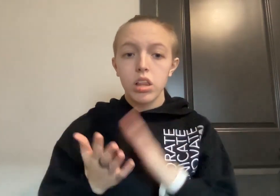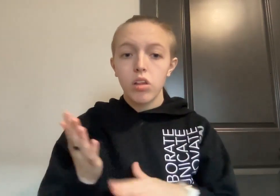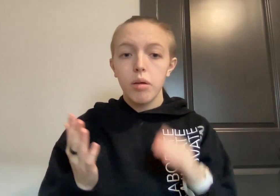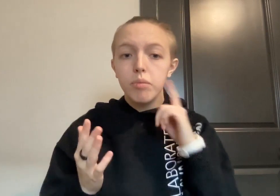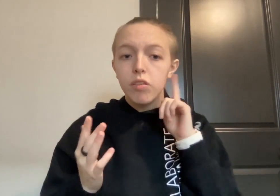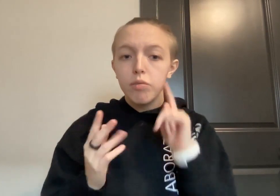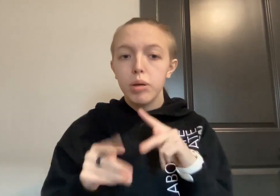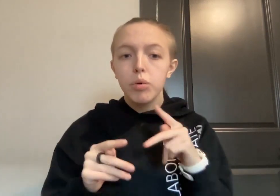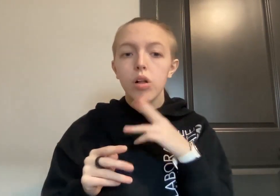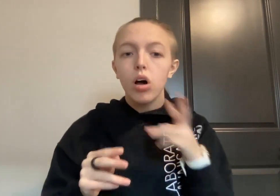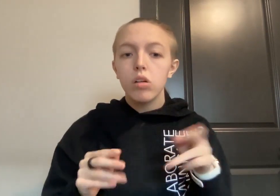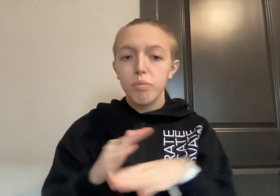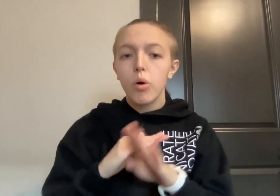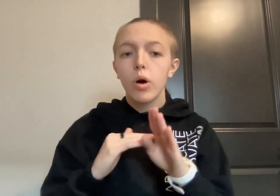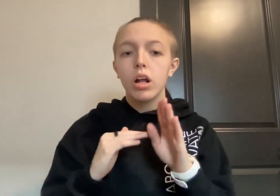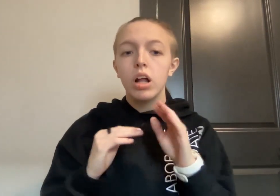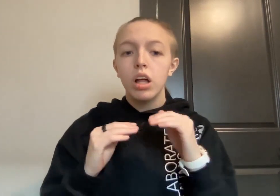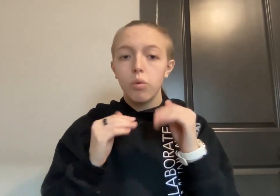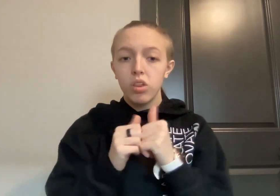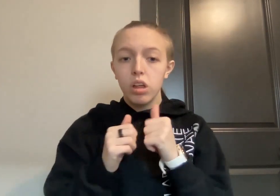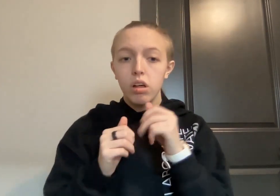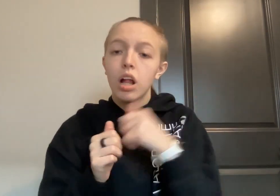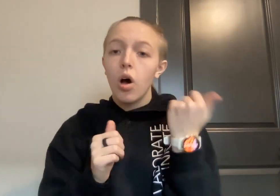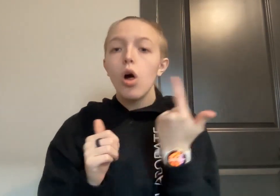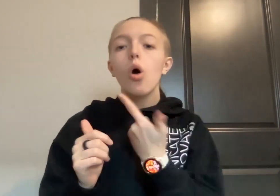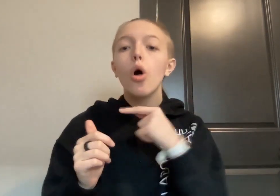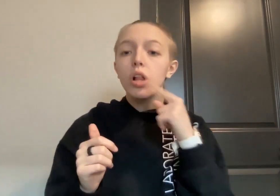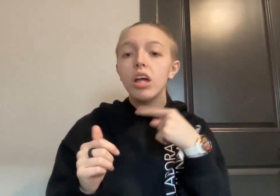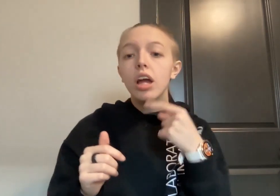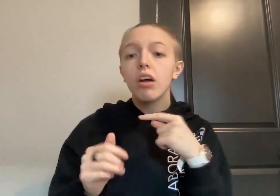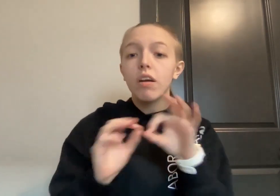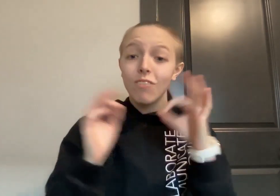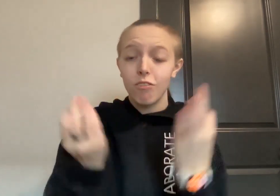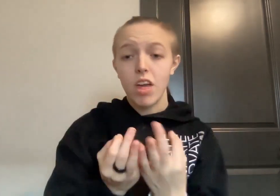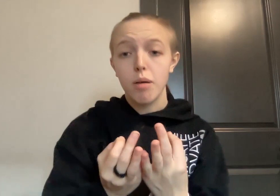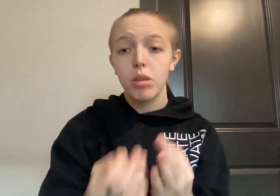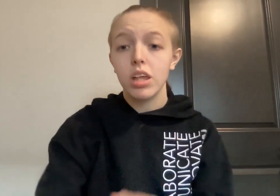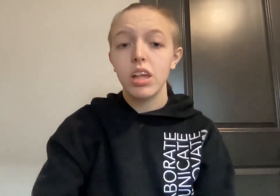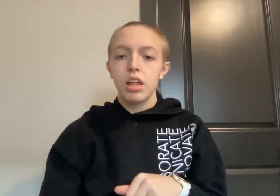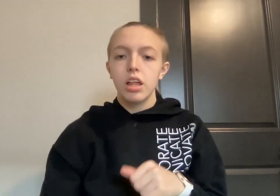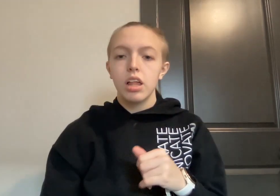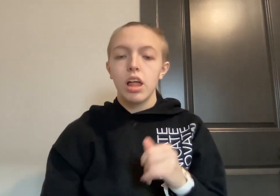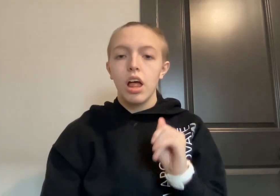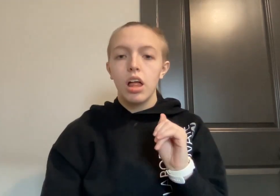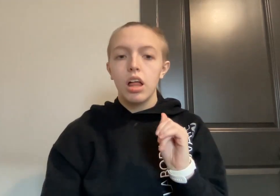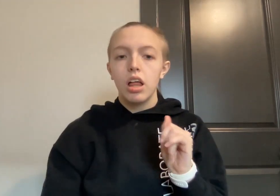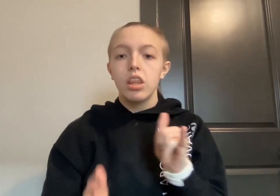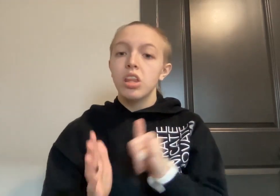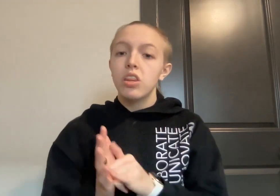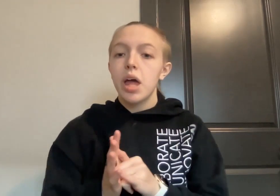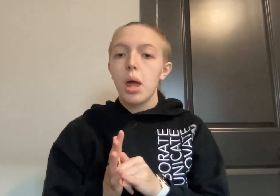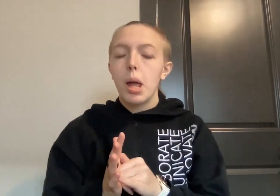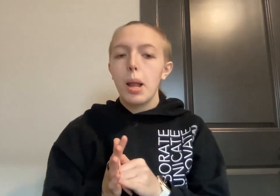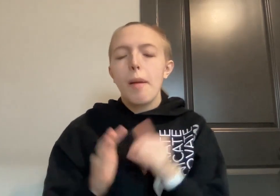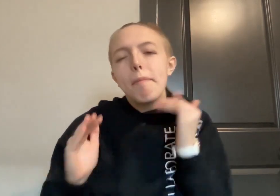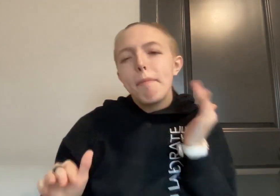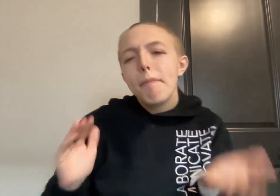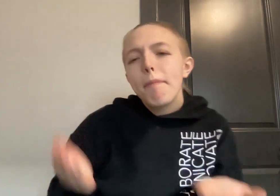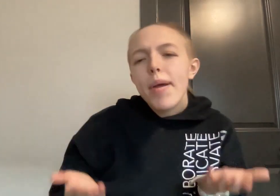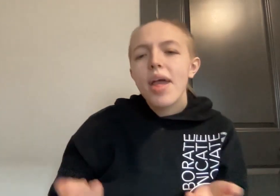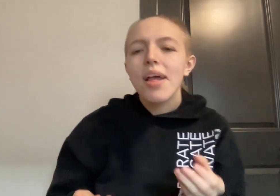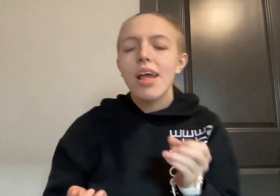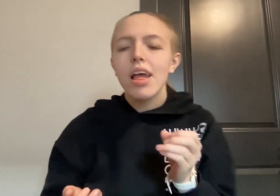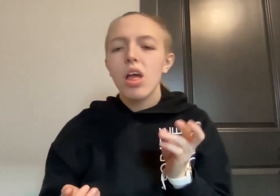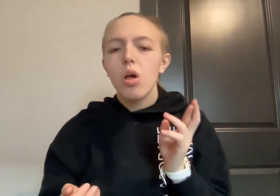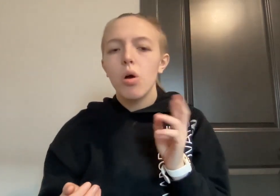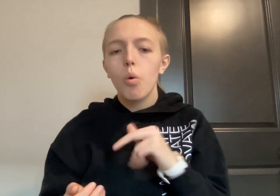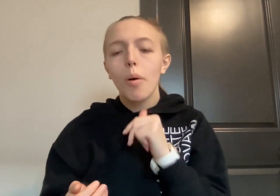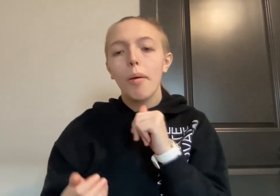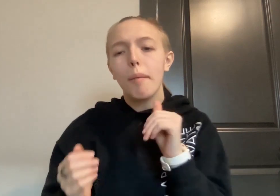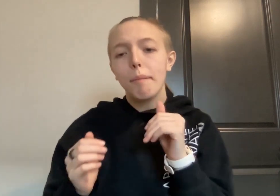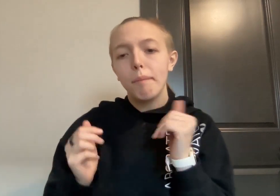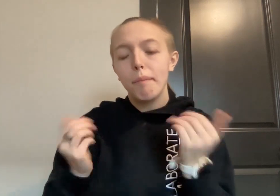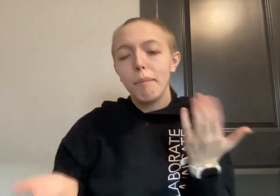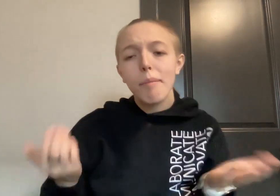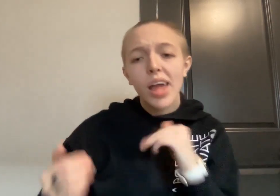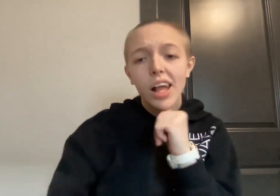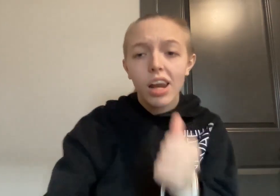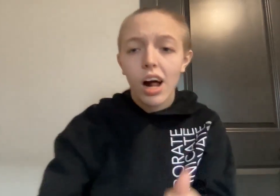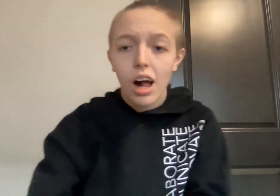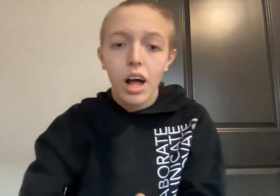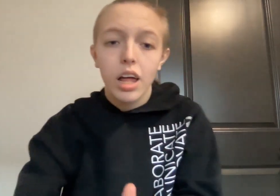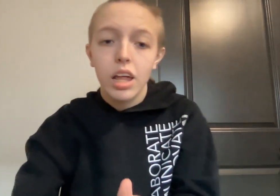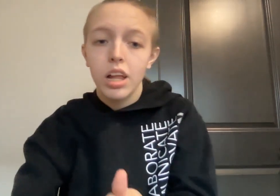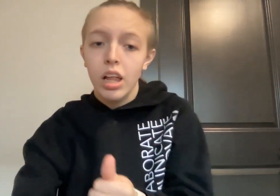Some deaf people are born with an all hearing family that may or may not